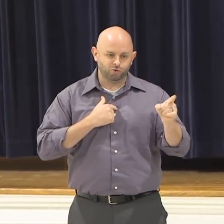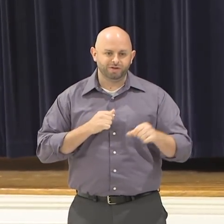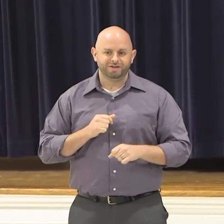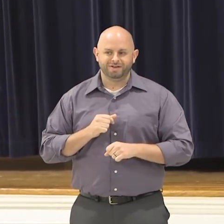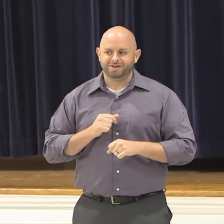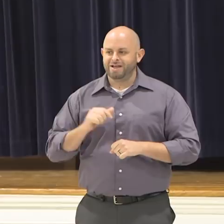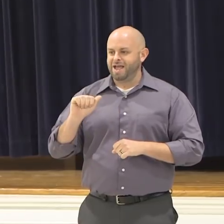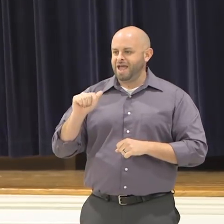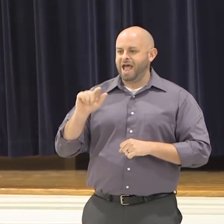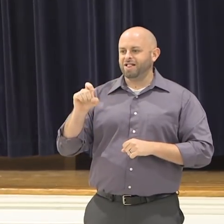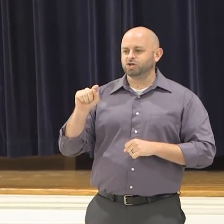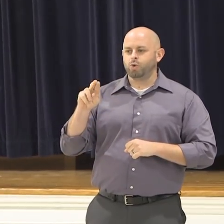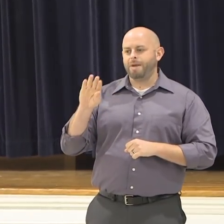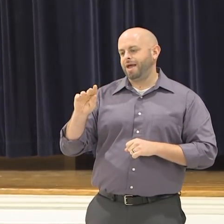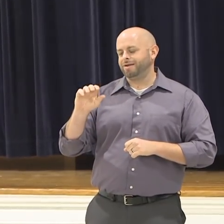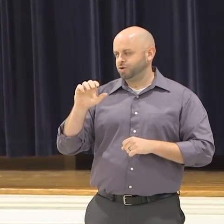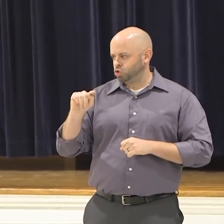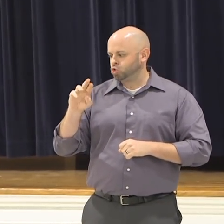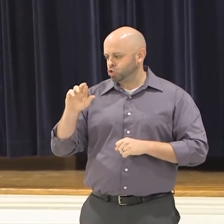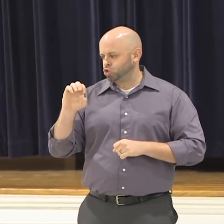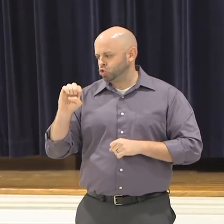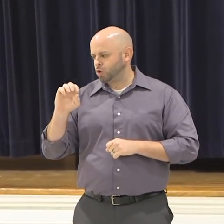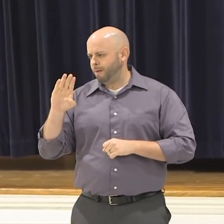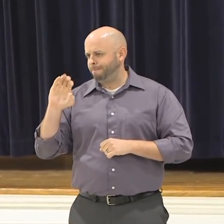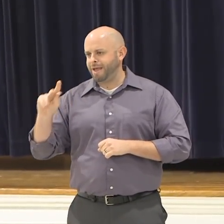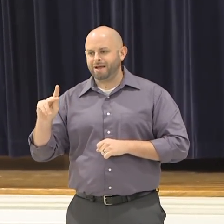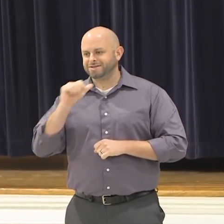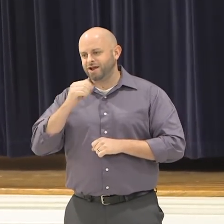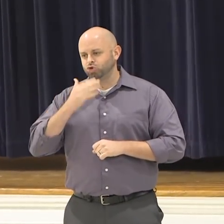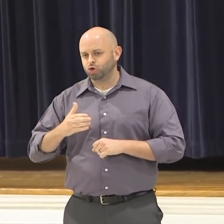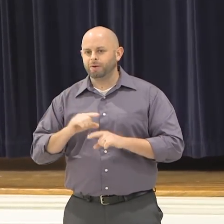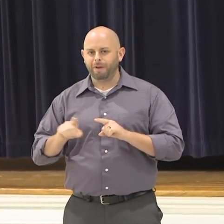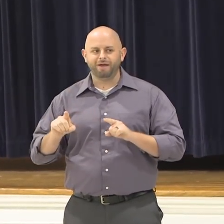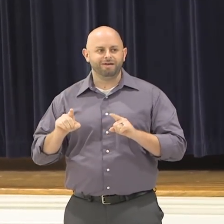wouldn't have he wouldn't have let that happen right but but truly thank you